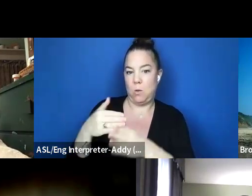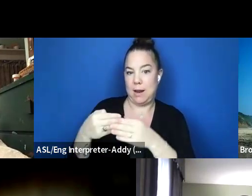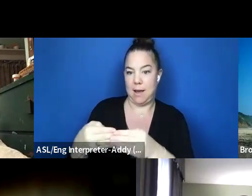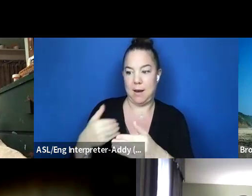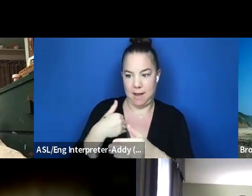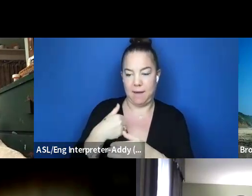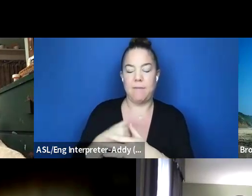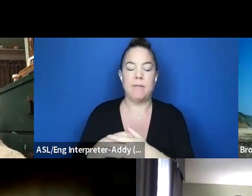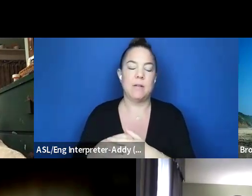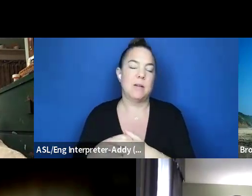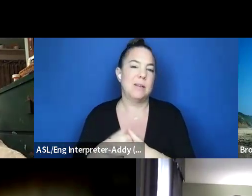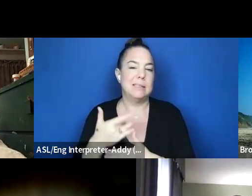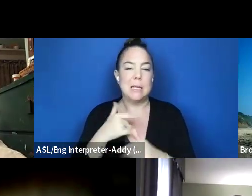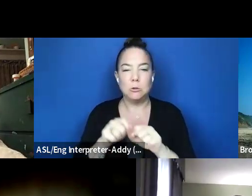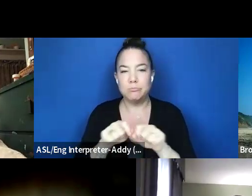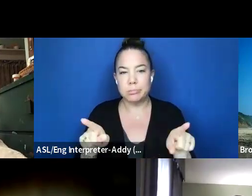Brooke Wilson (she/her): usually comes out in the late